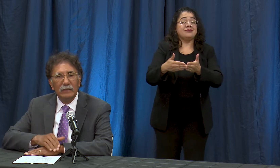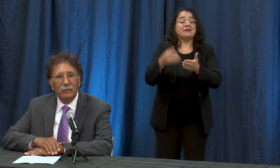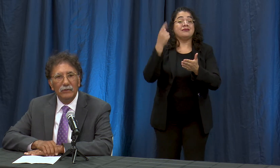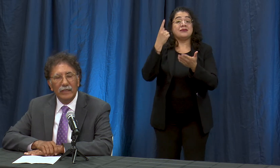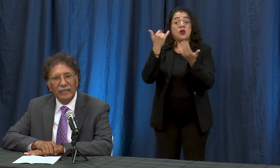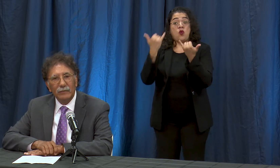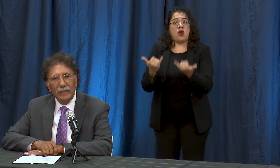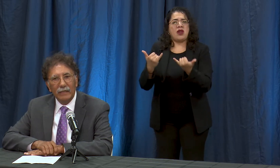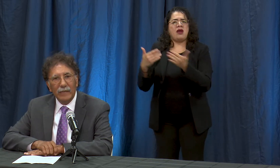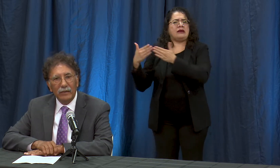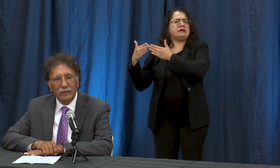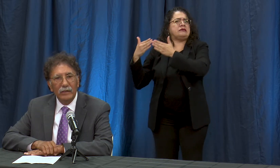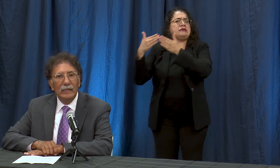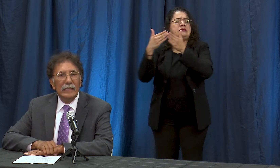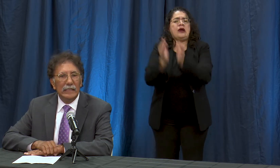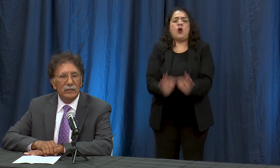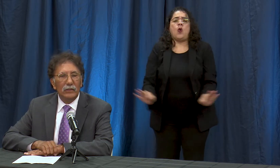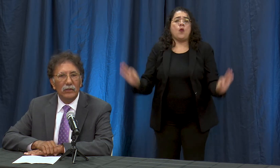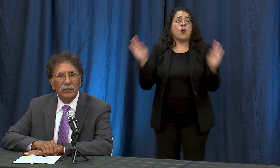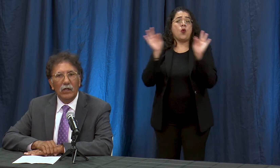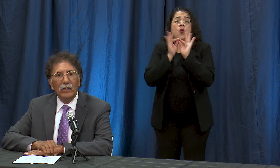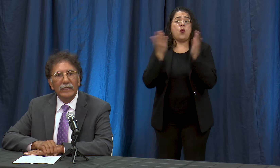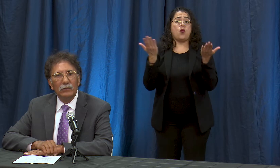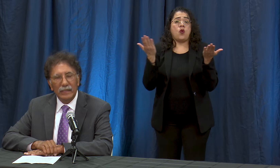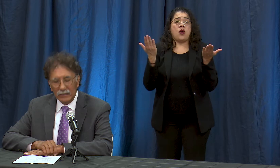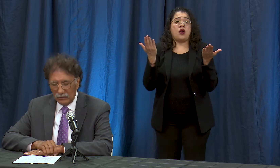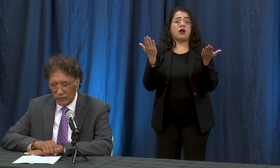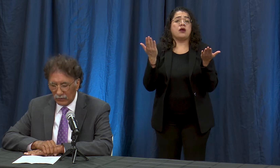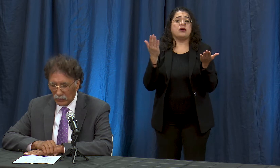move in an expedited matter this of course all that's related to medical